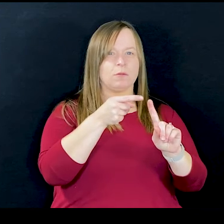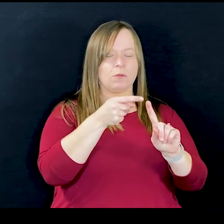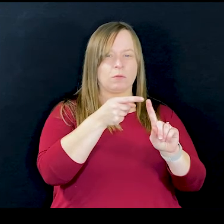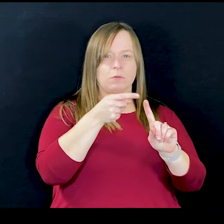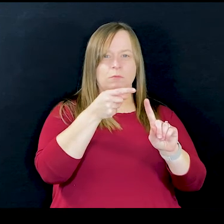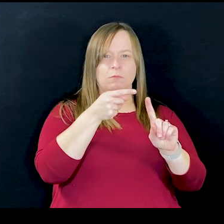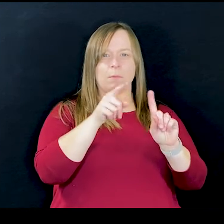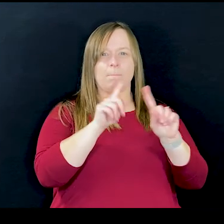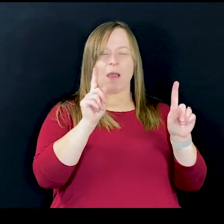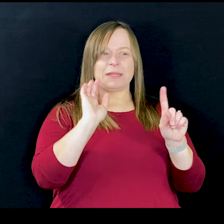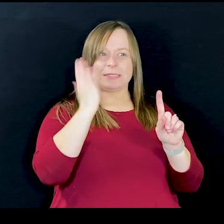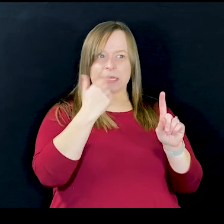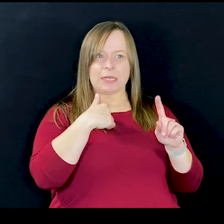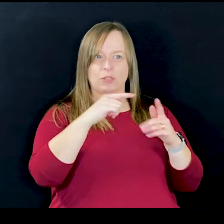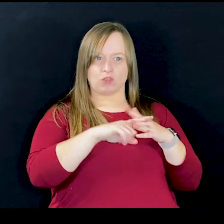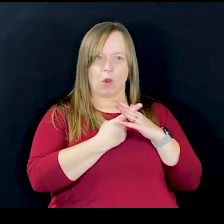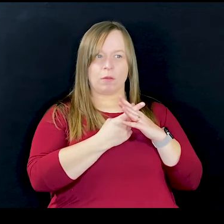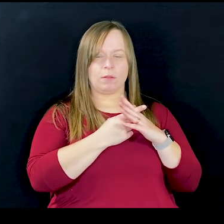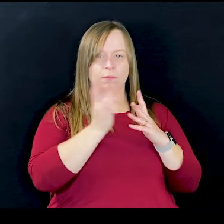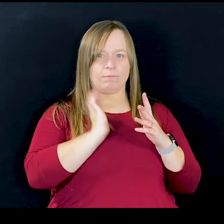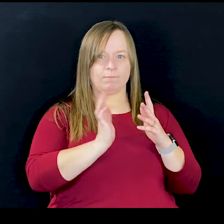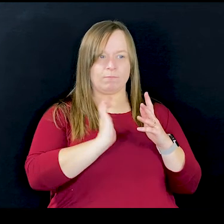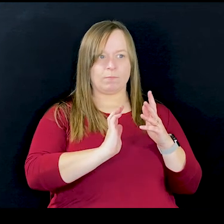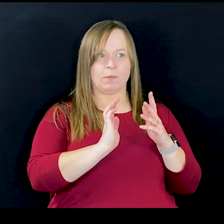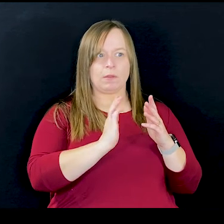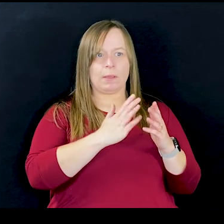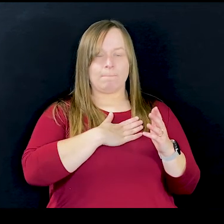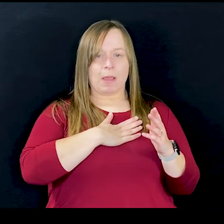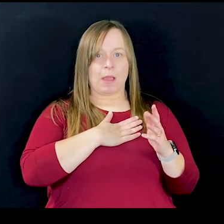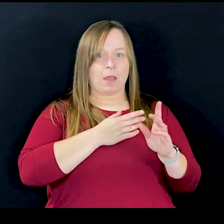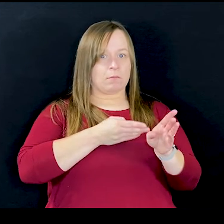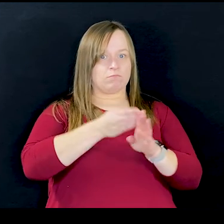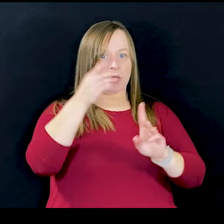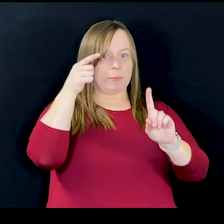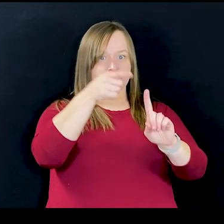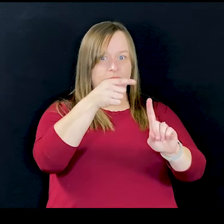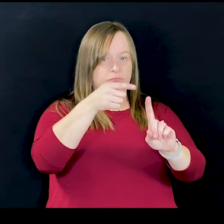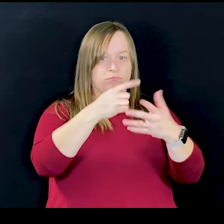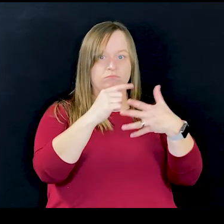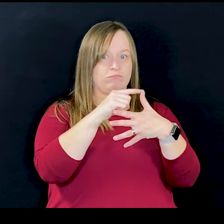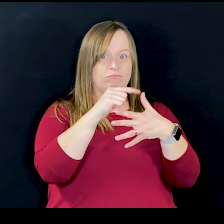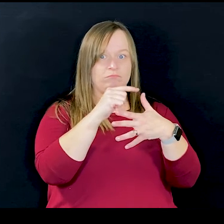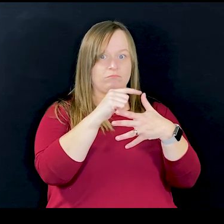But since I started the clinic, my primary objective